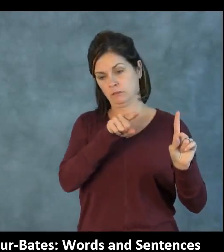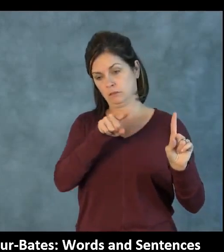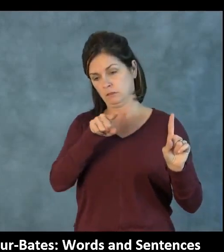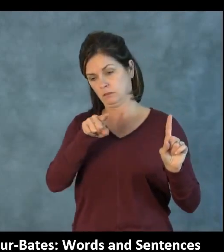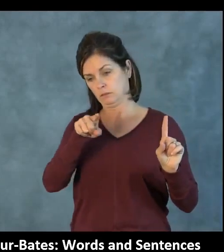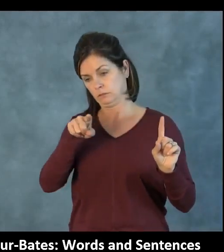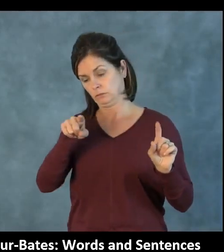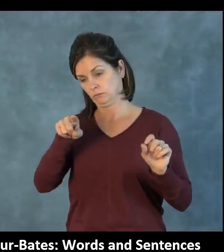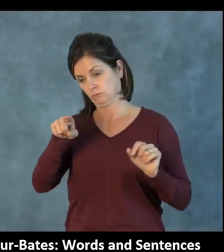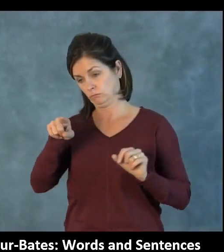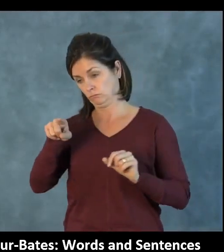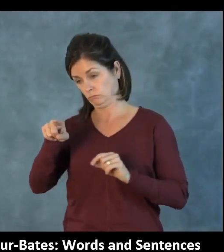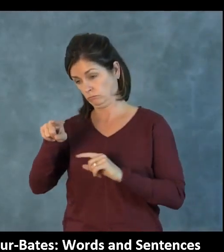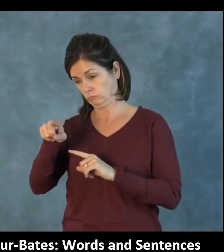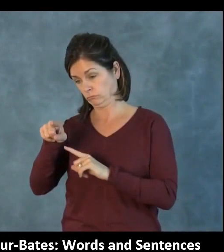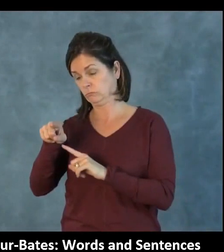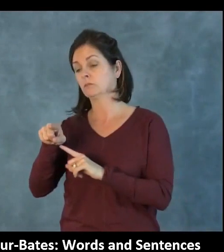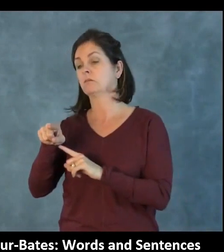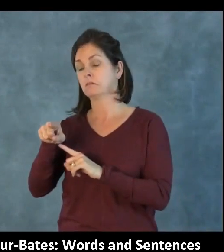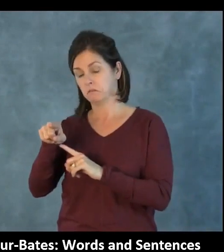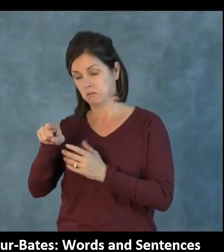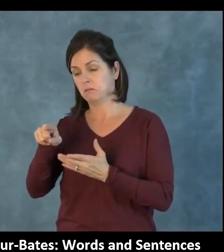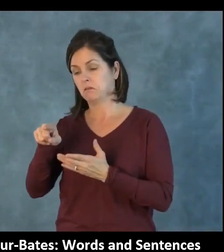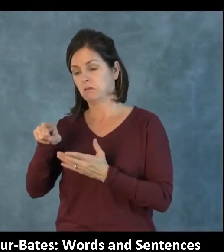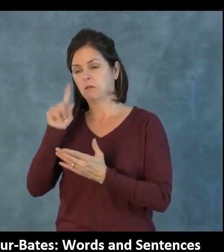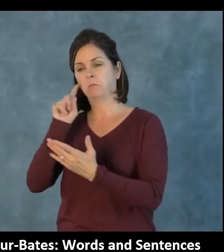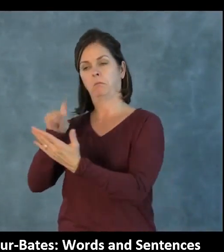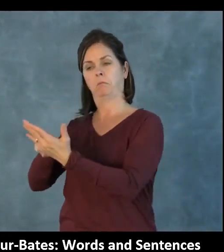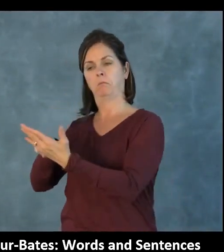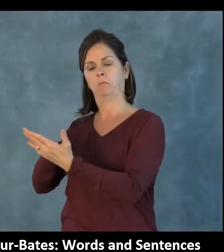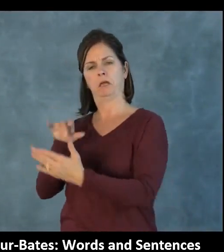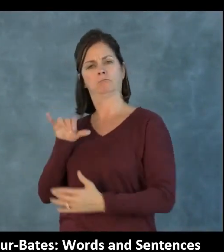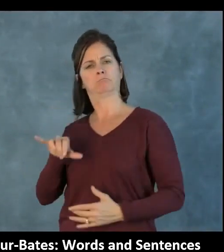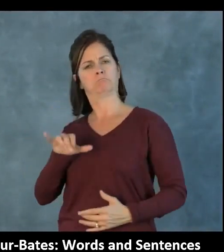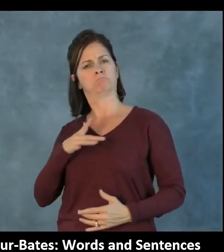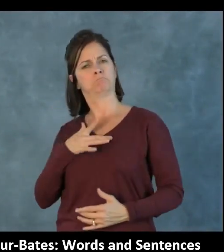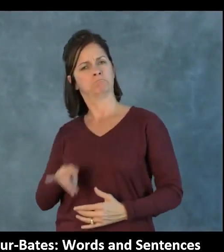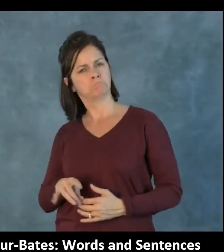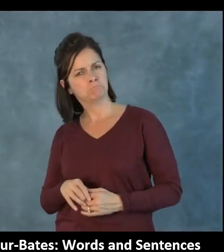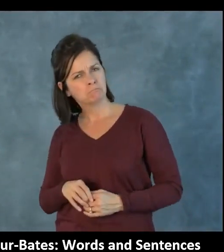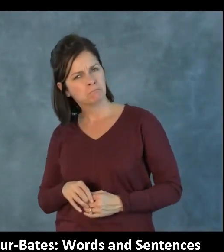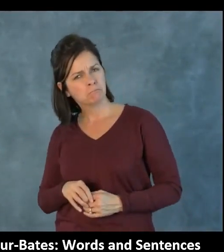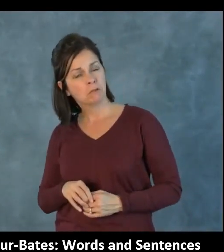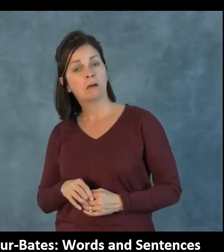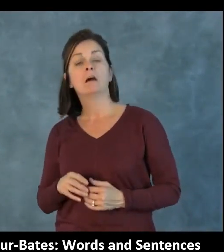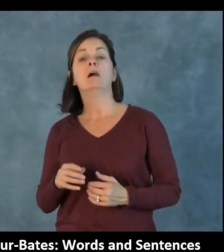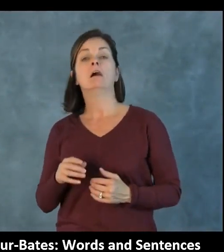and we see, "Alright, maybe initially looking at our summary sheet, we were a little concerned